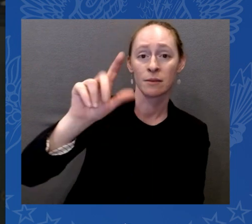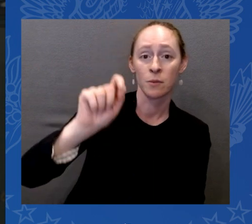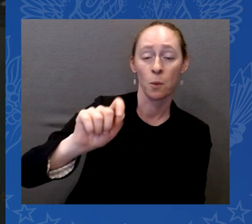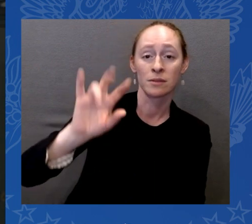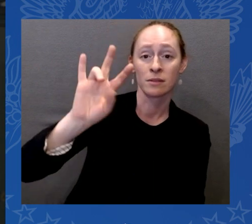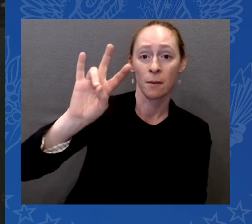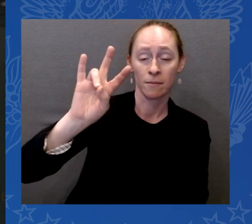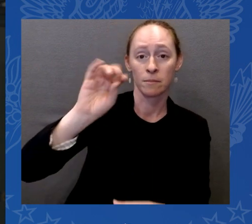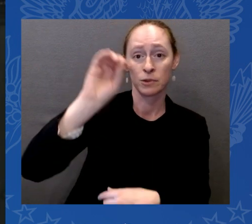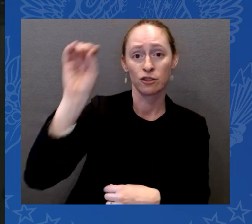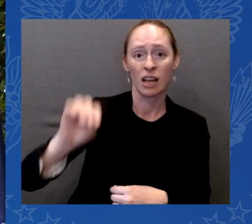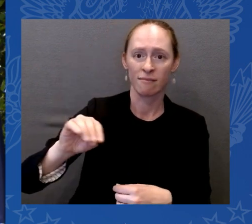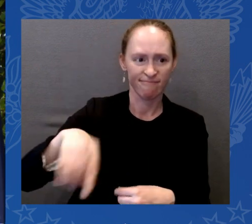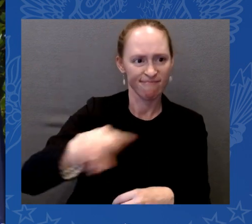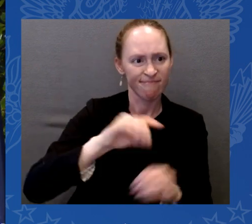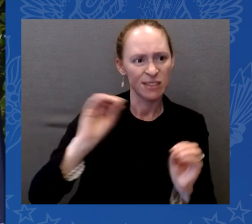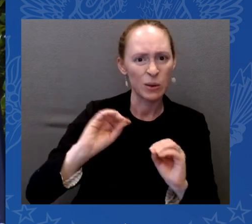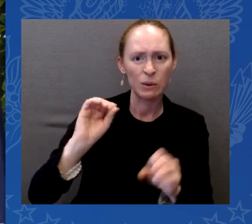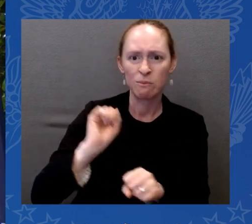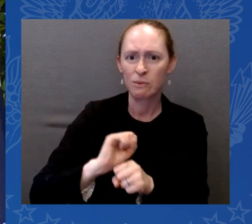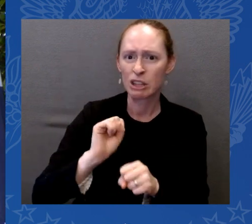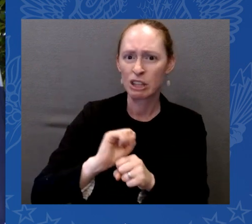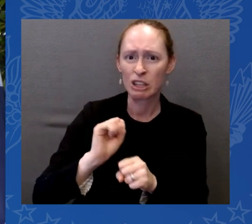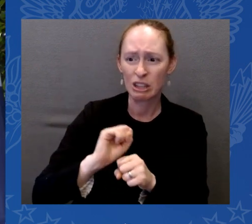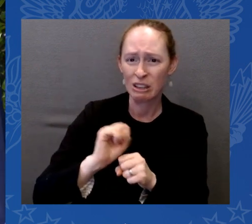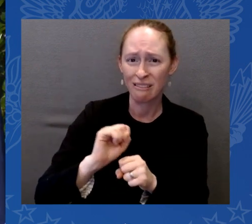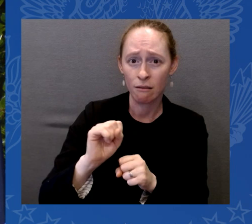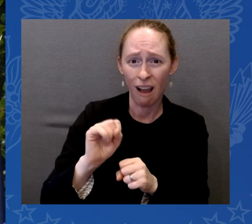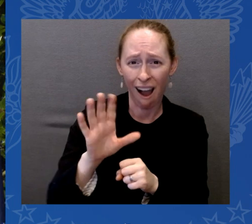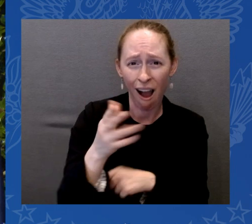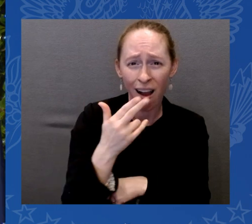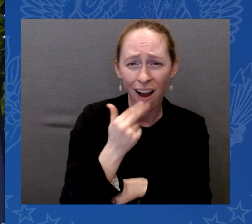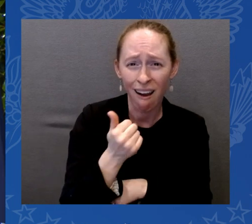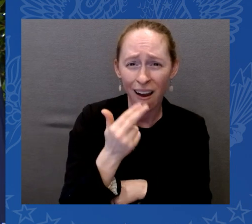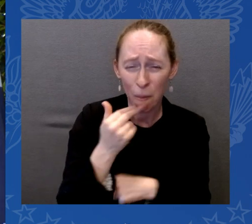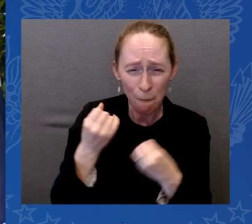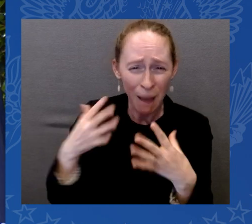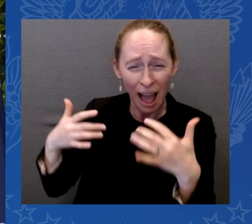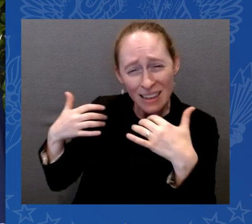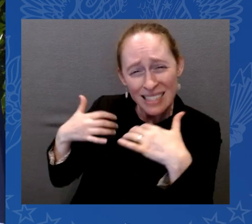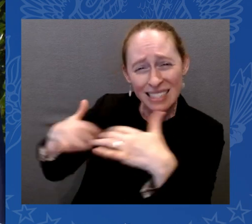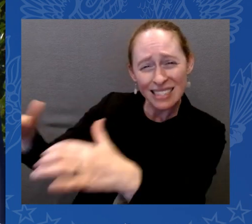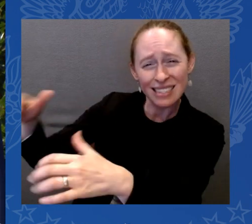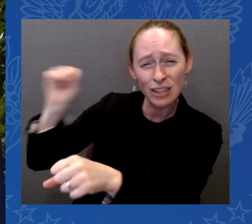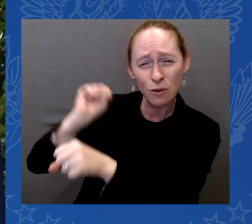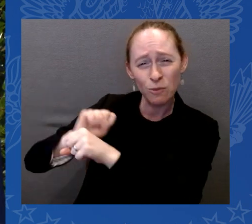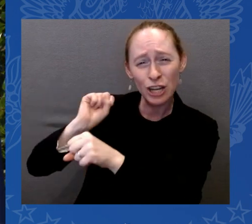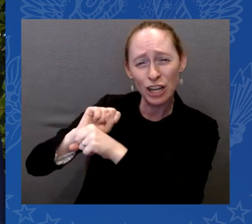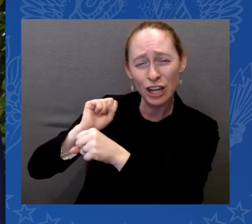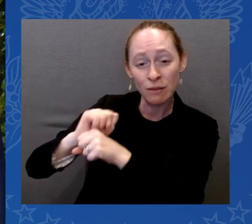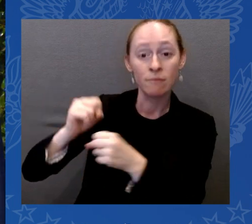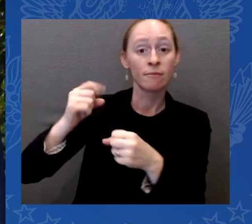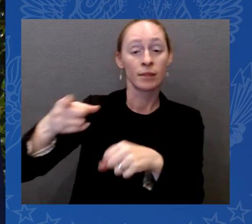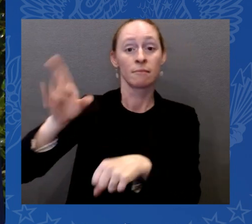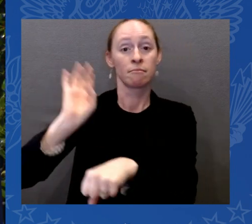more small business created than any time before in our history. And American manufacturing is coming back;